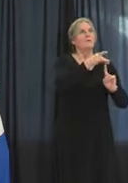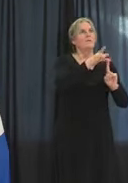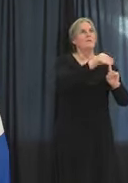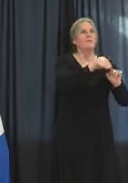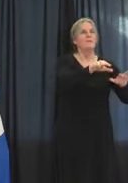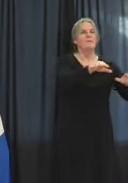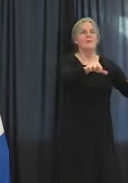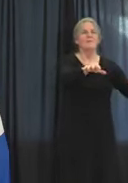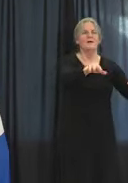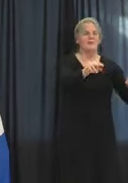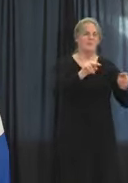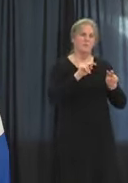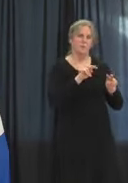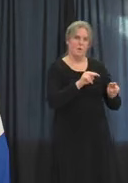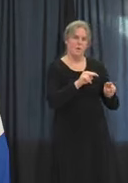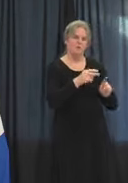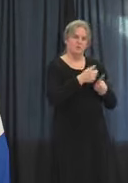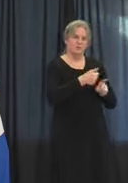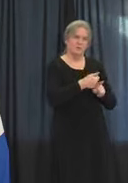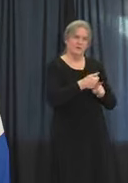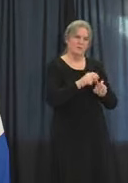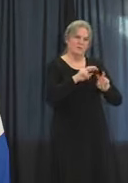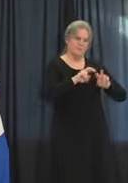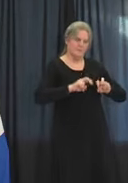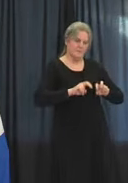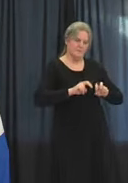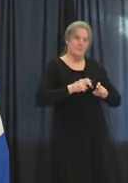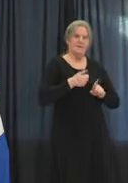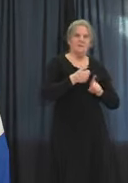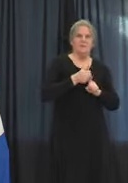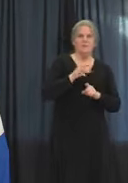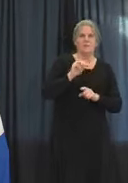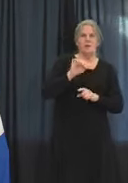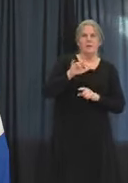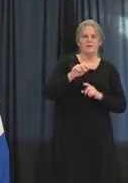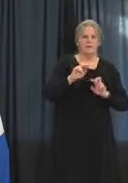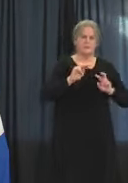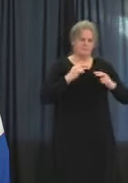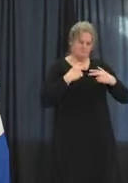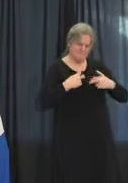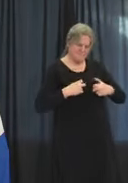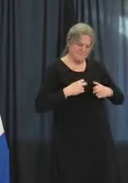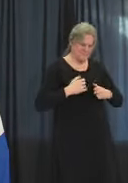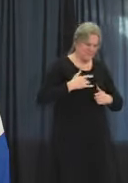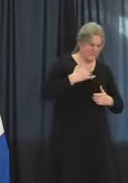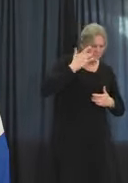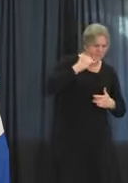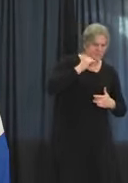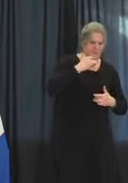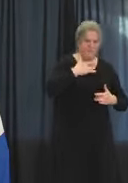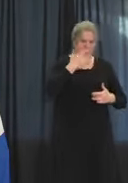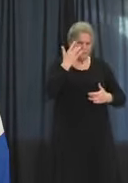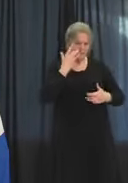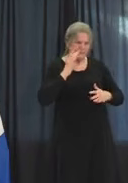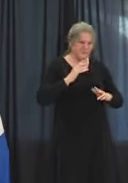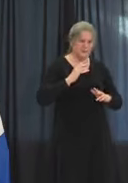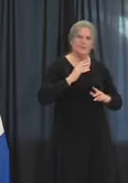for self-monitoring with careful symptom review as an effective way and a Safeway for those who